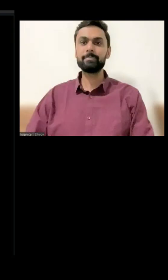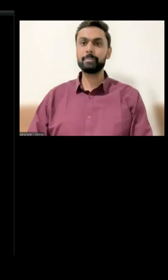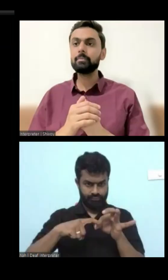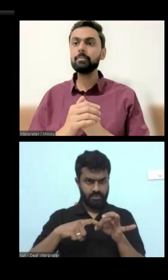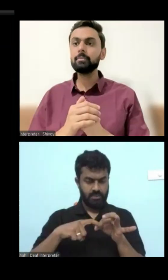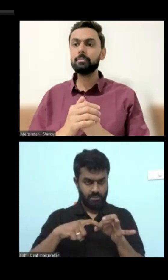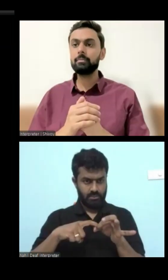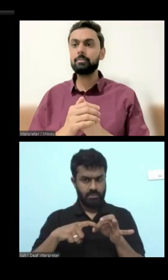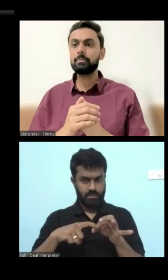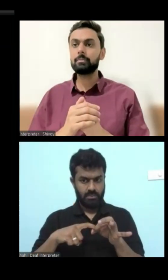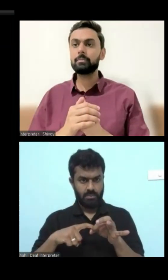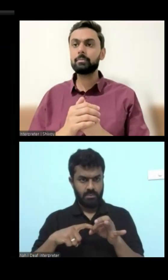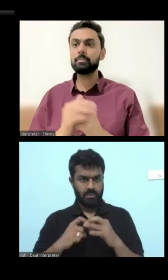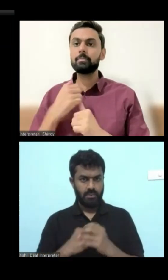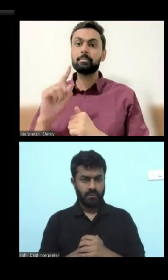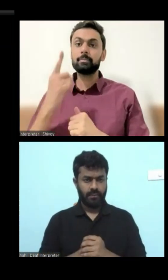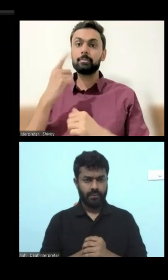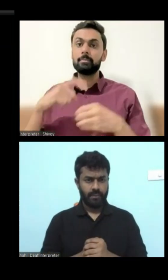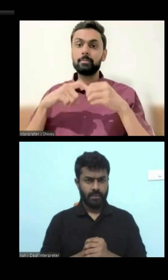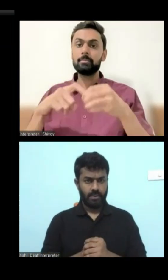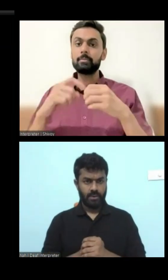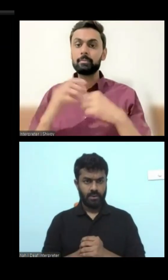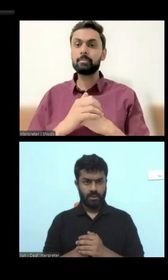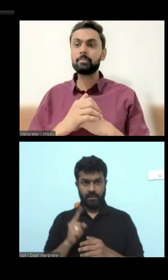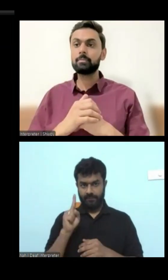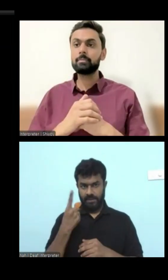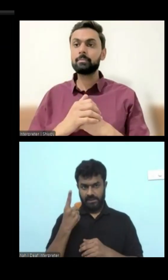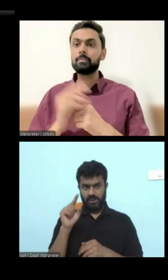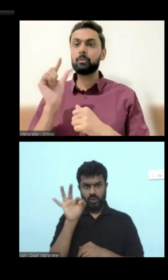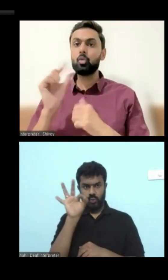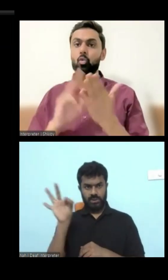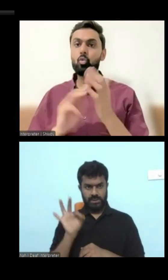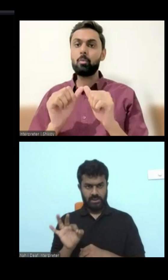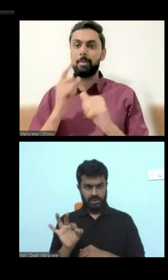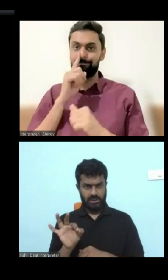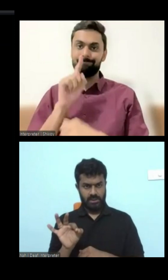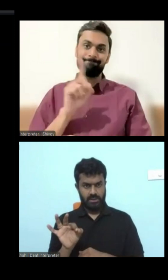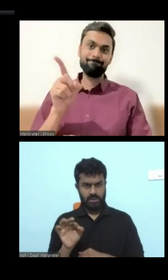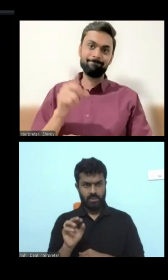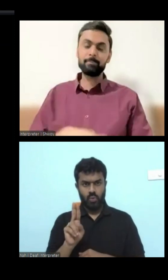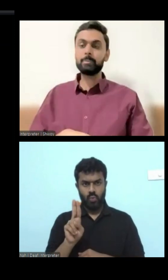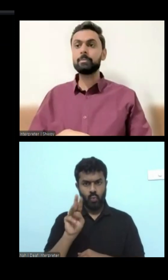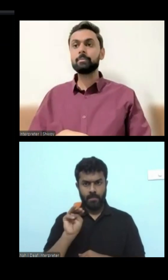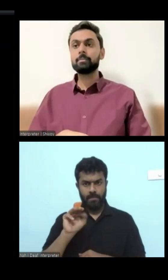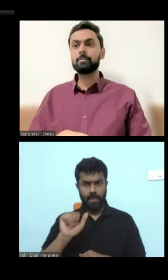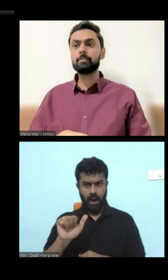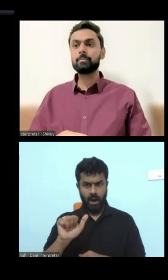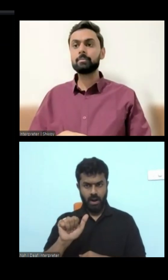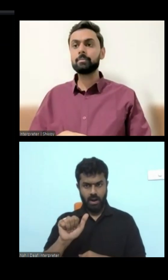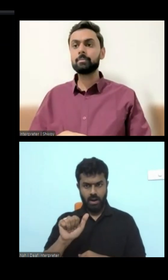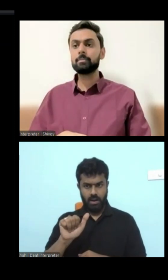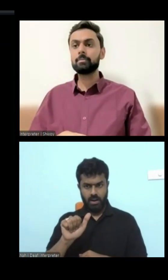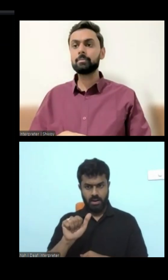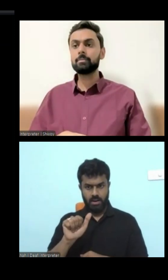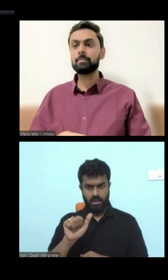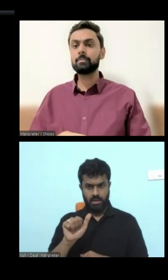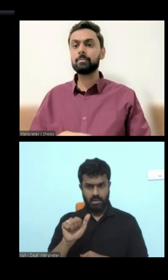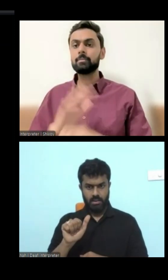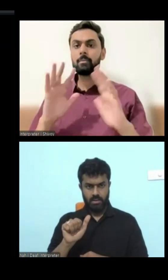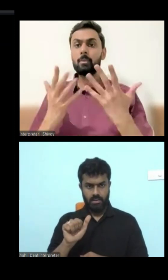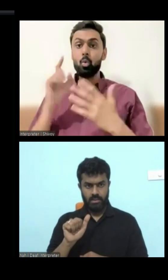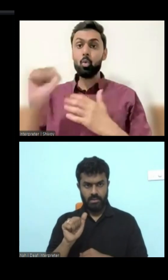My first question to Ms. Uma, how your software is helping students with disabilities?